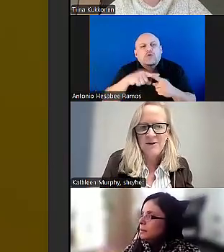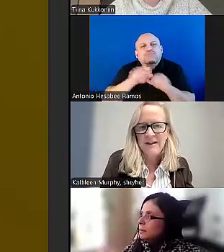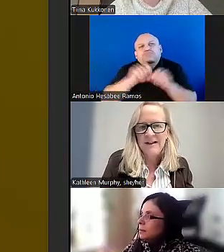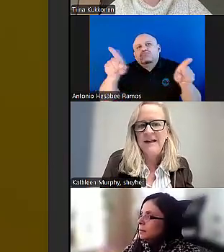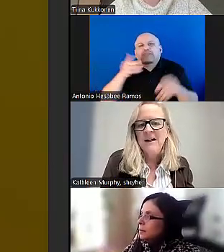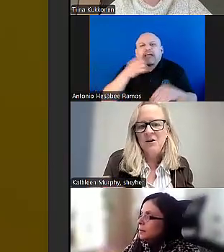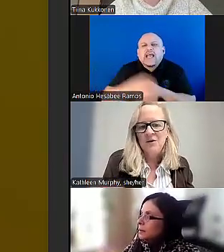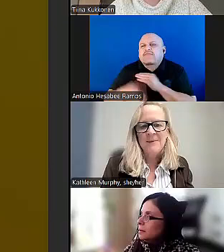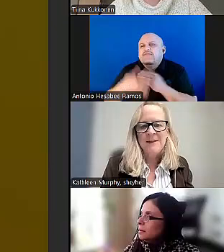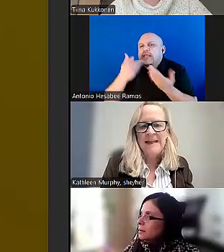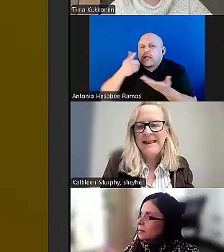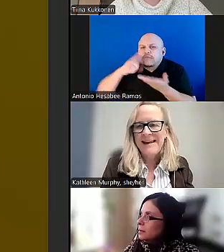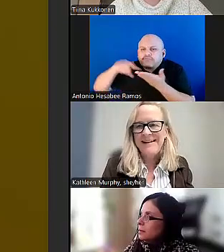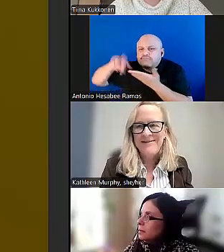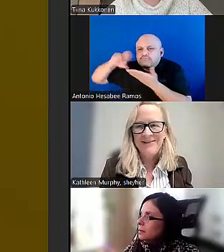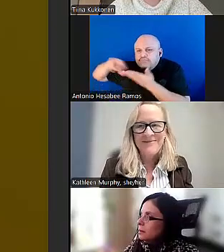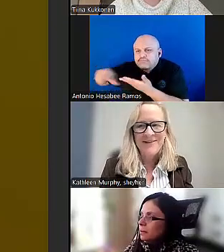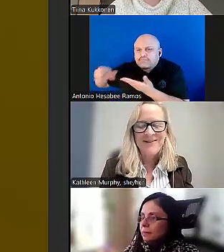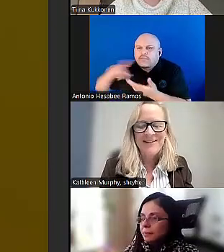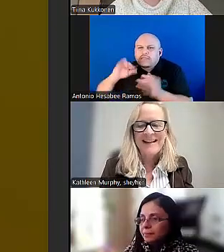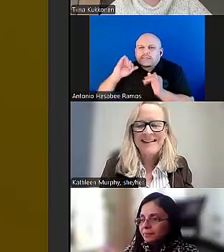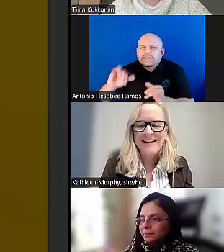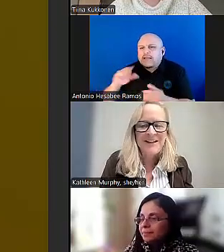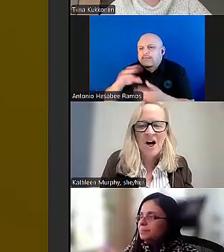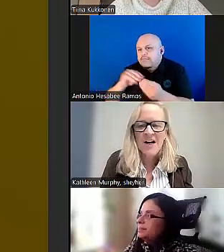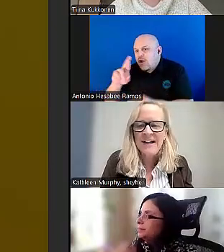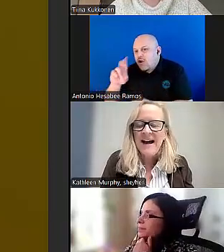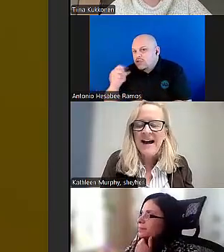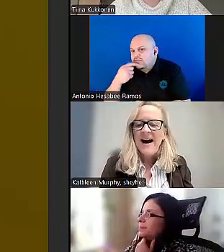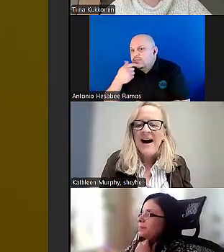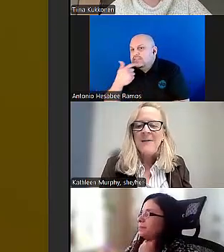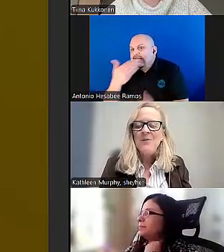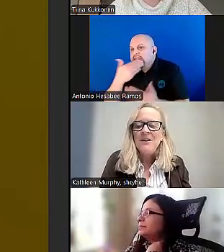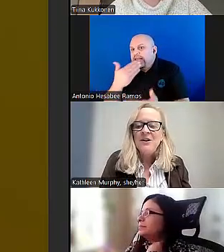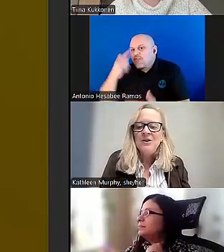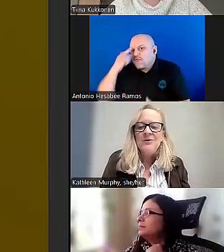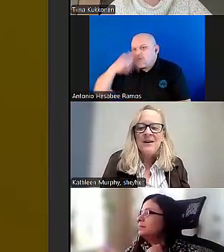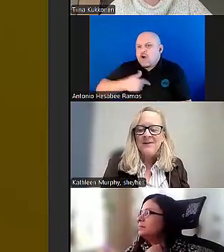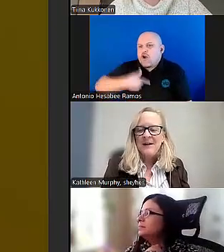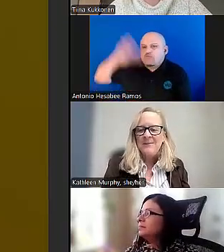study. So Rosamund is saying, "Thank you so much for this excellent talk." We do invite